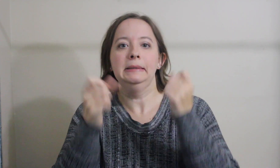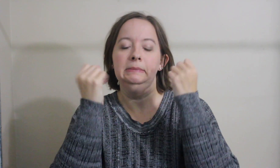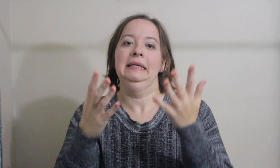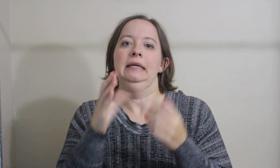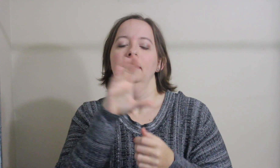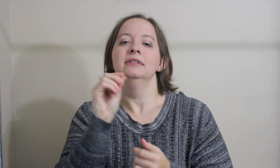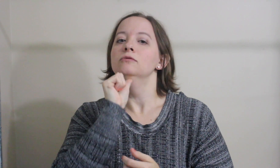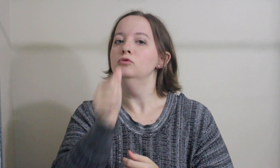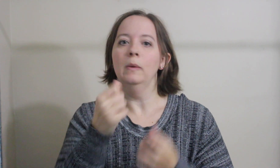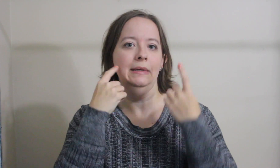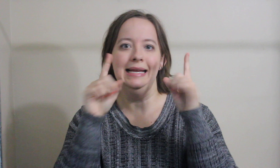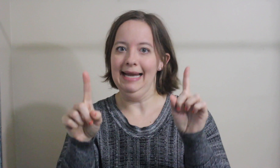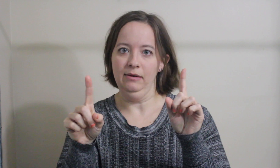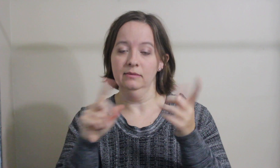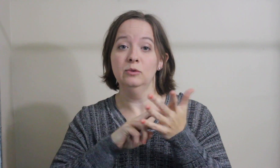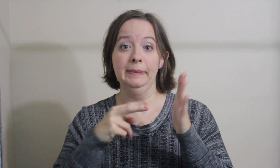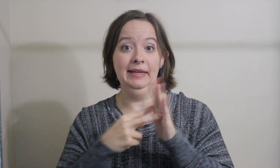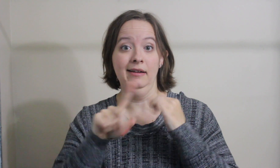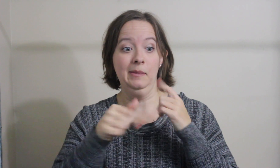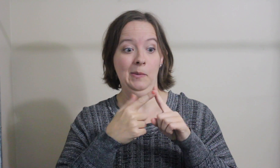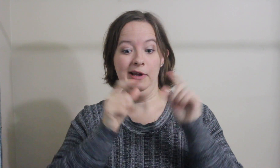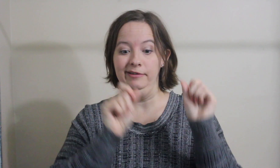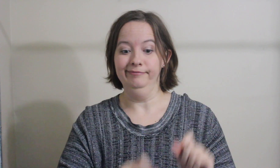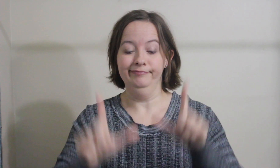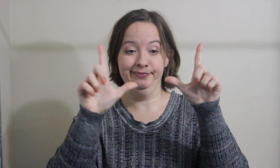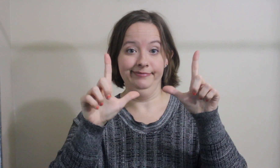I don't know all VRS companies, but a lot of companies now don't announce.